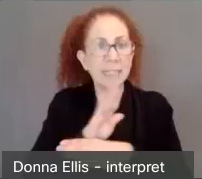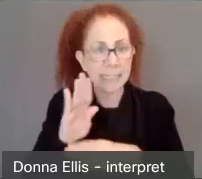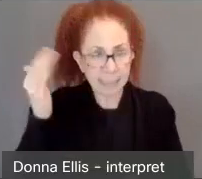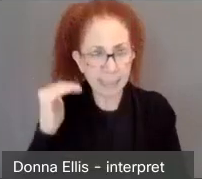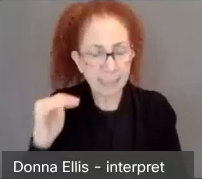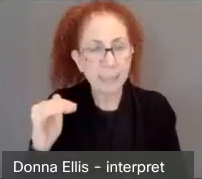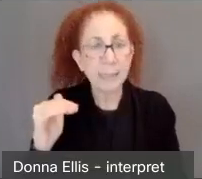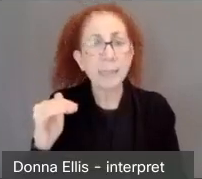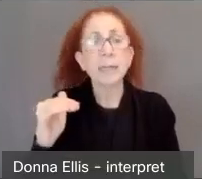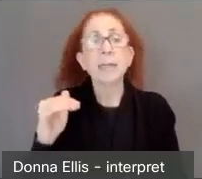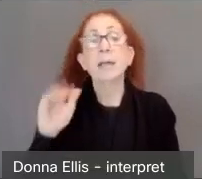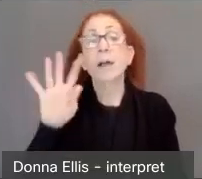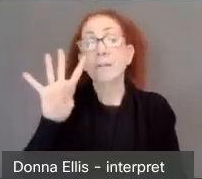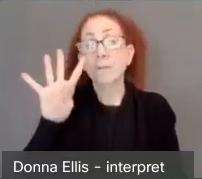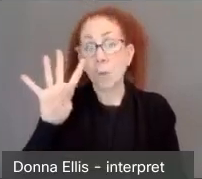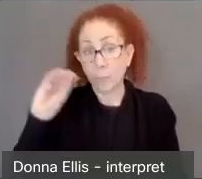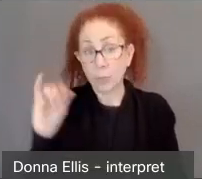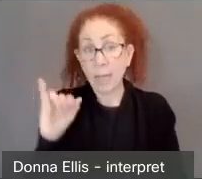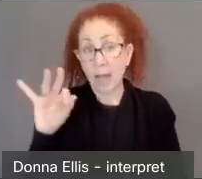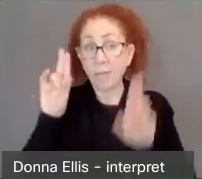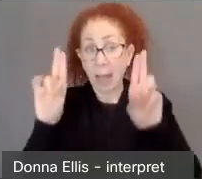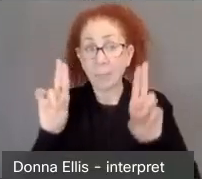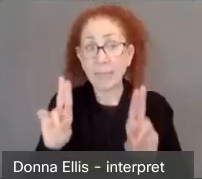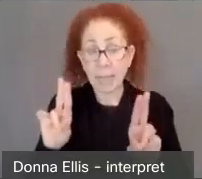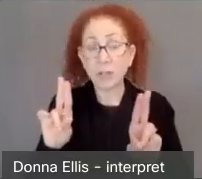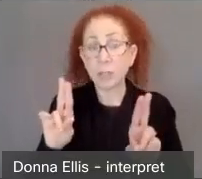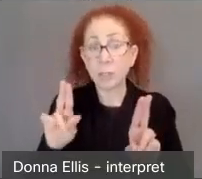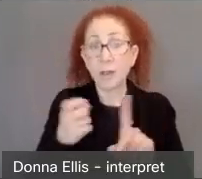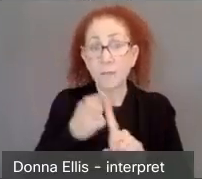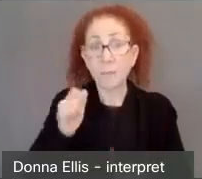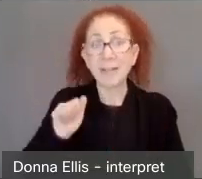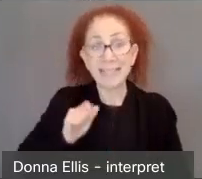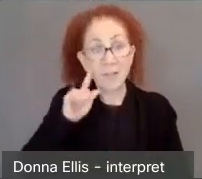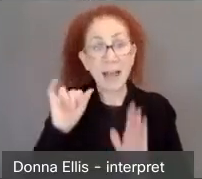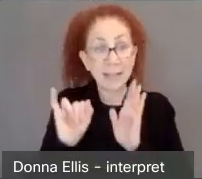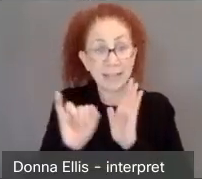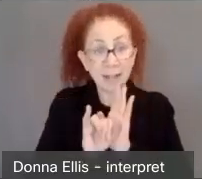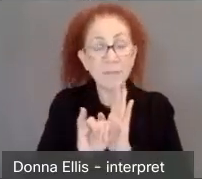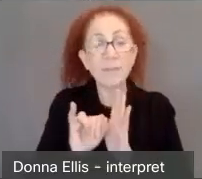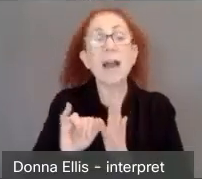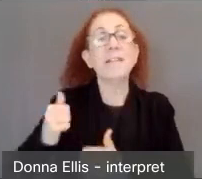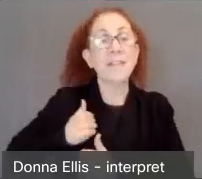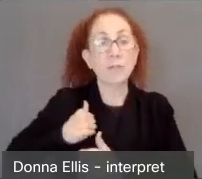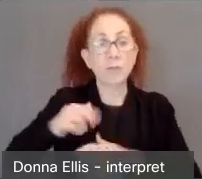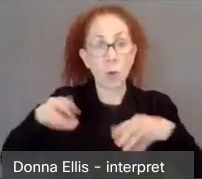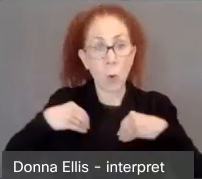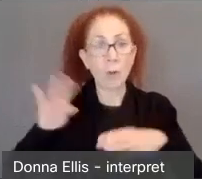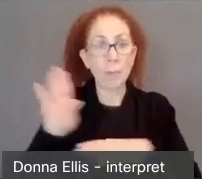and 4% of the applications are from a self-identified veteran-owned business.